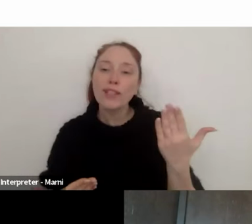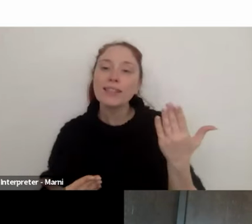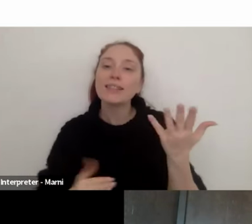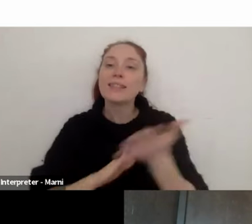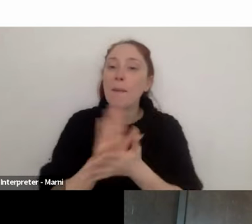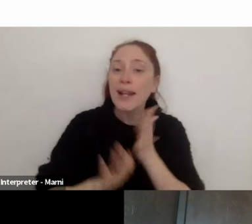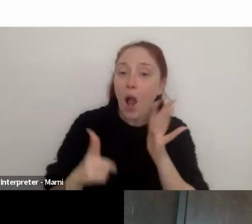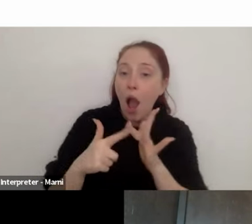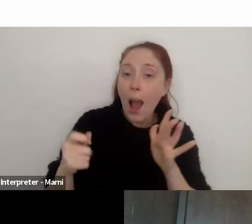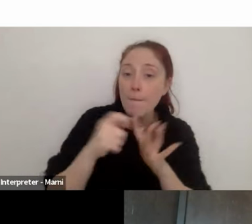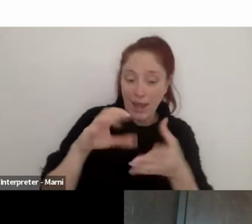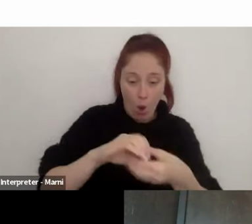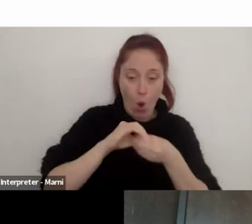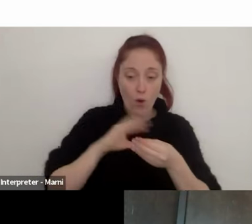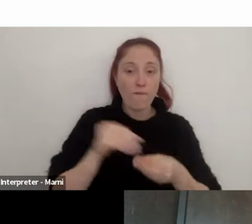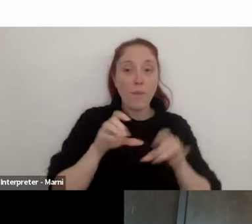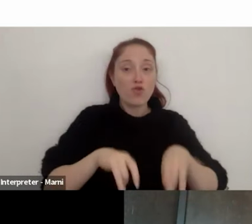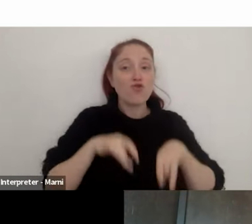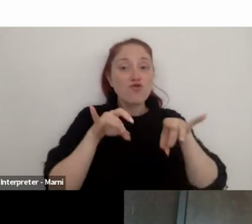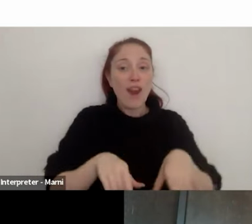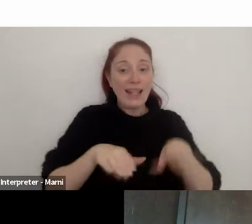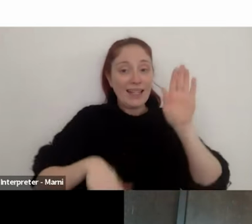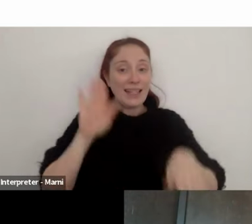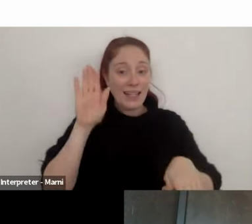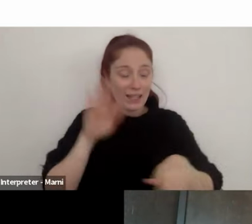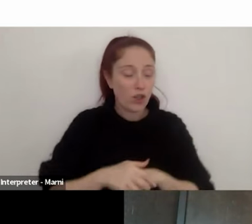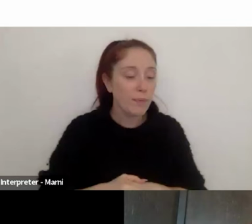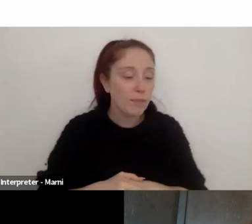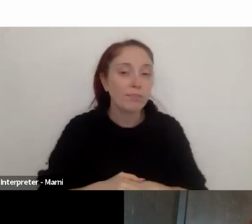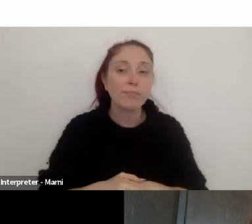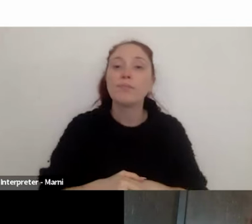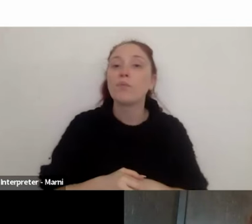property owned by Australian citizens, permanent residents or an Australian company,